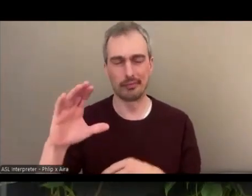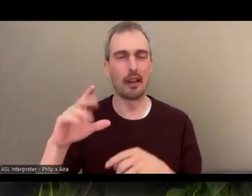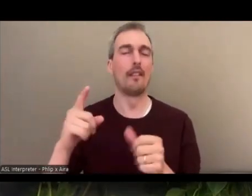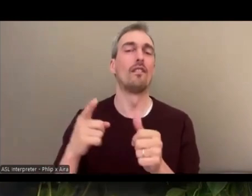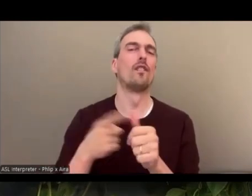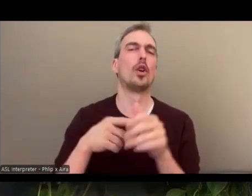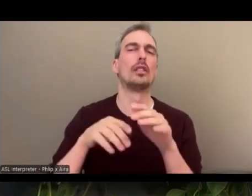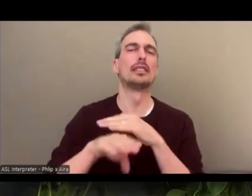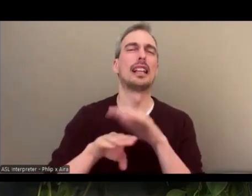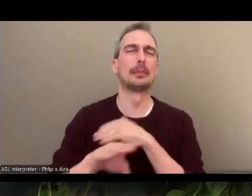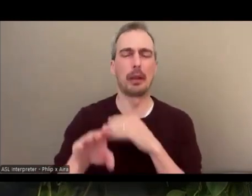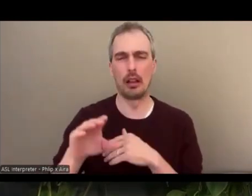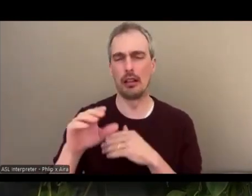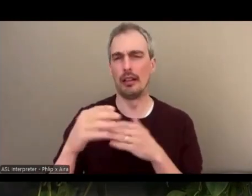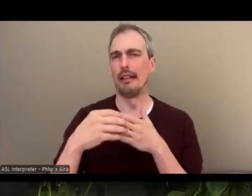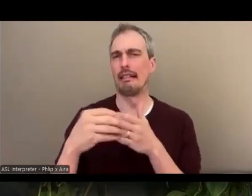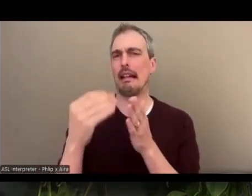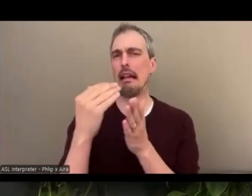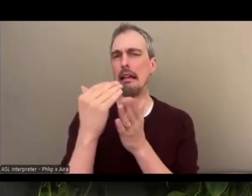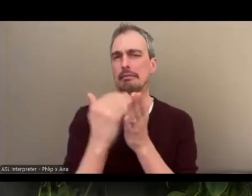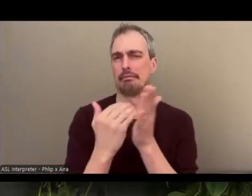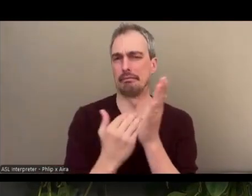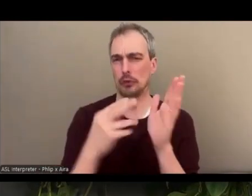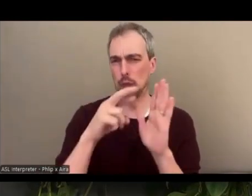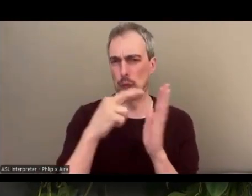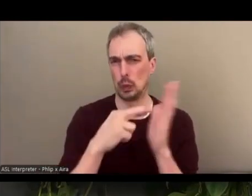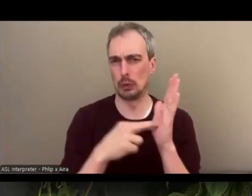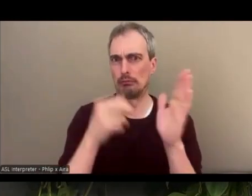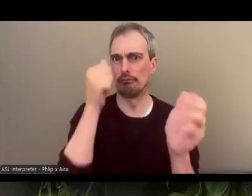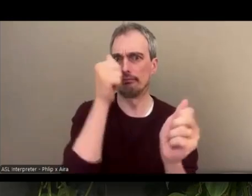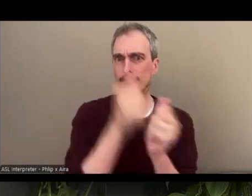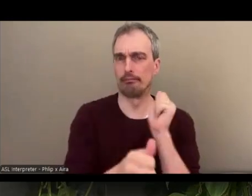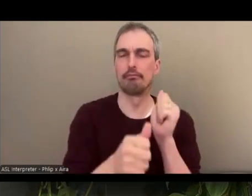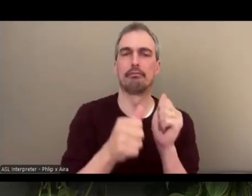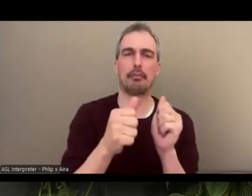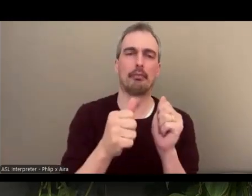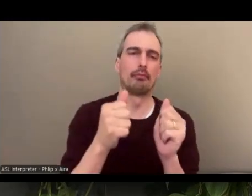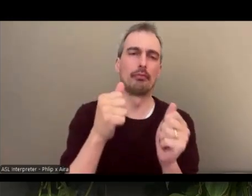I first learned about section 508 soon after moving to Washington,